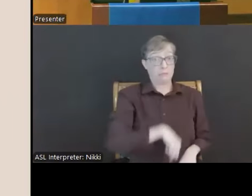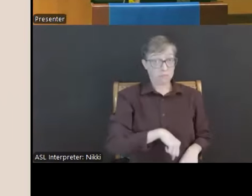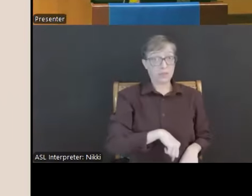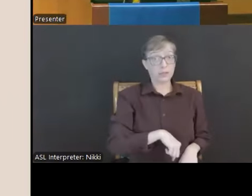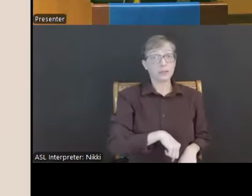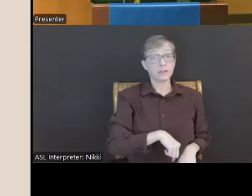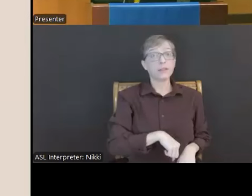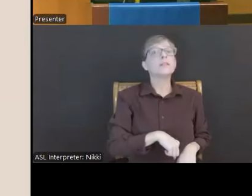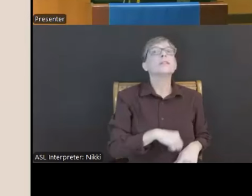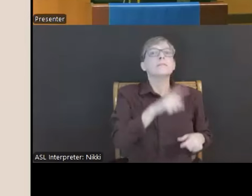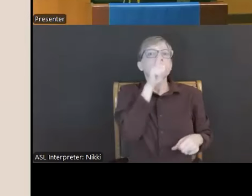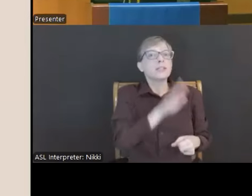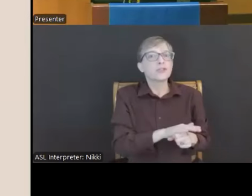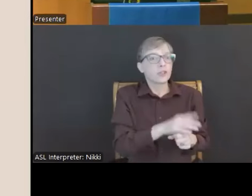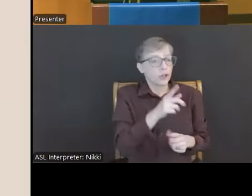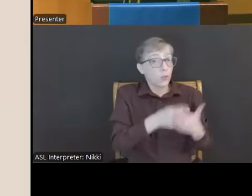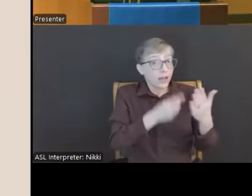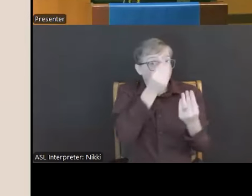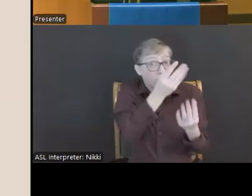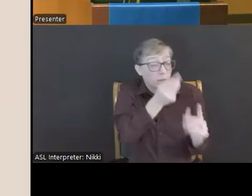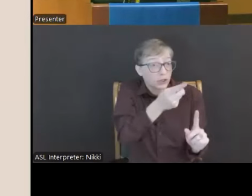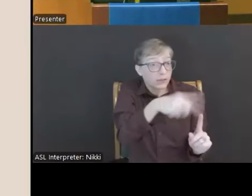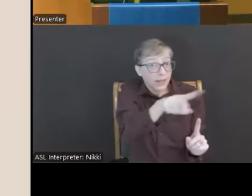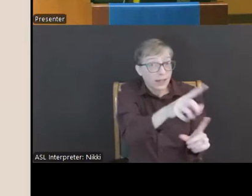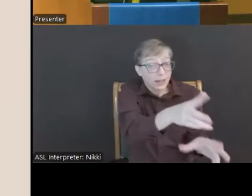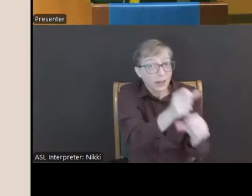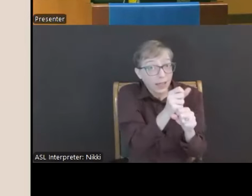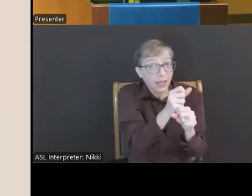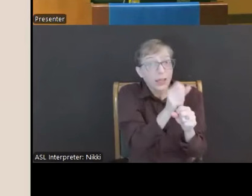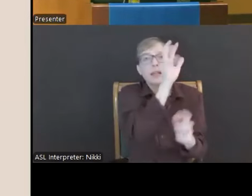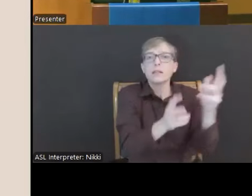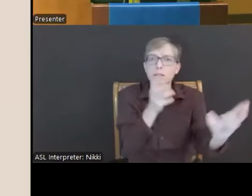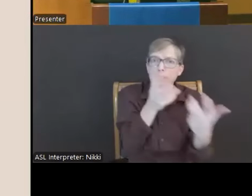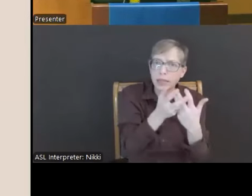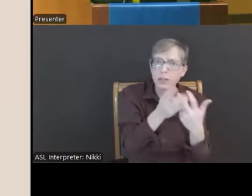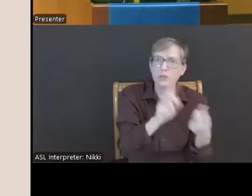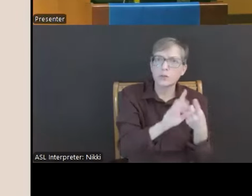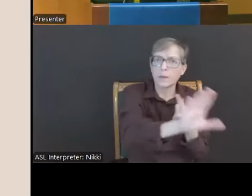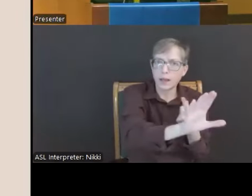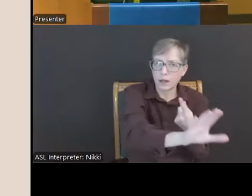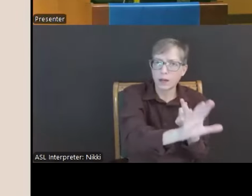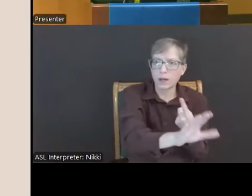families is really tailored communication partner partnering up with local leadership